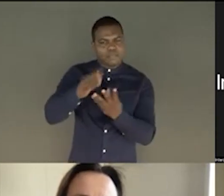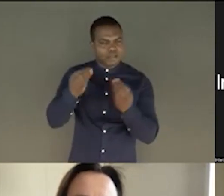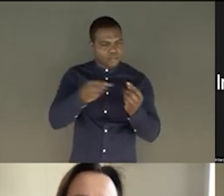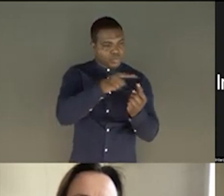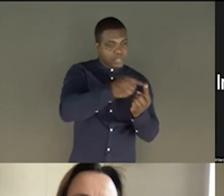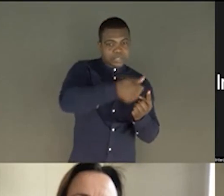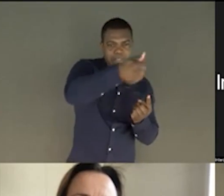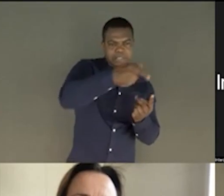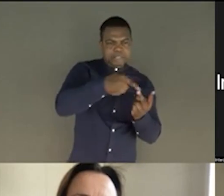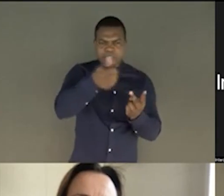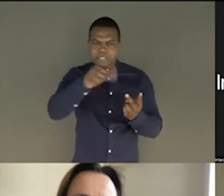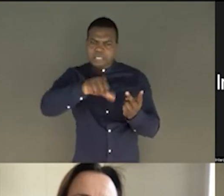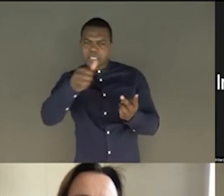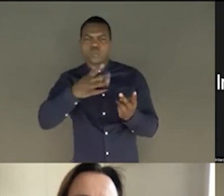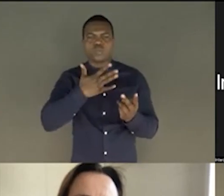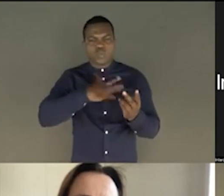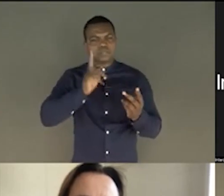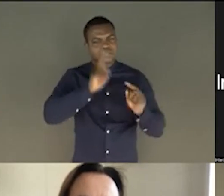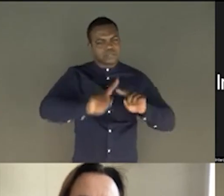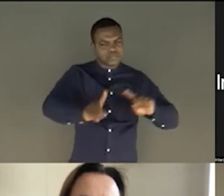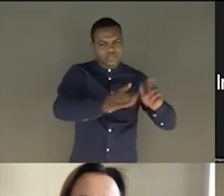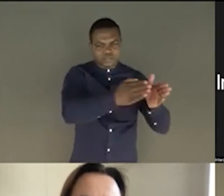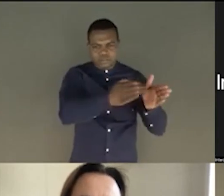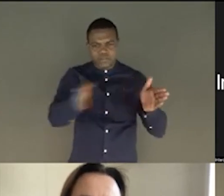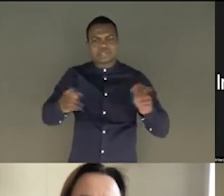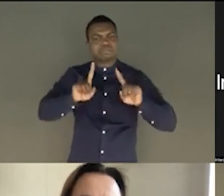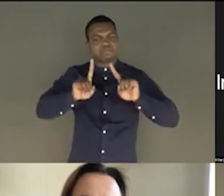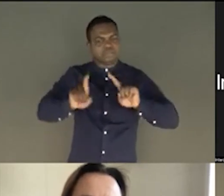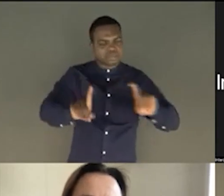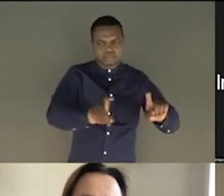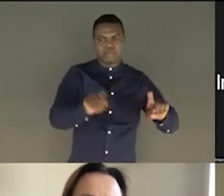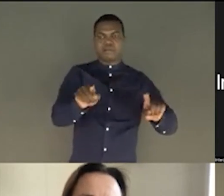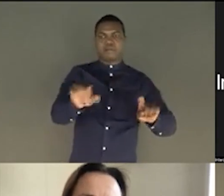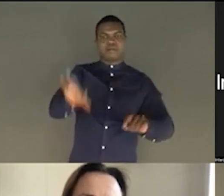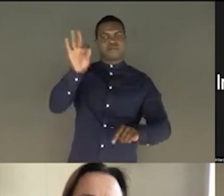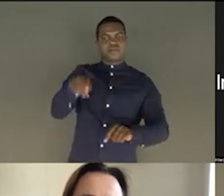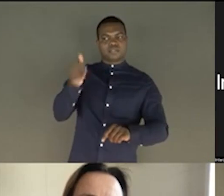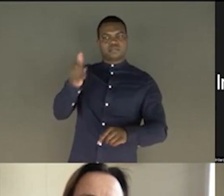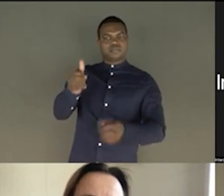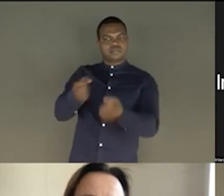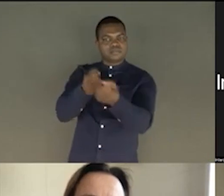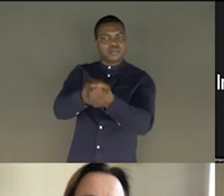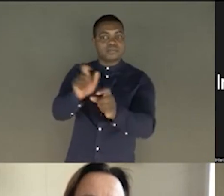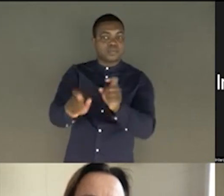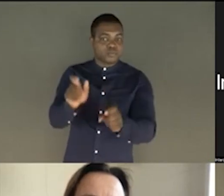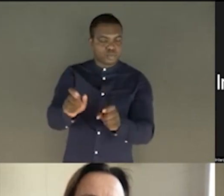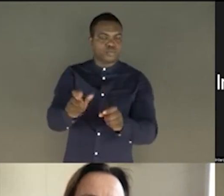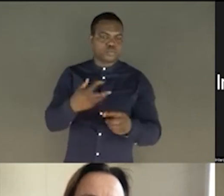So that would be the next step to see how it would work in mobile and how